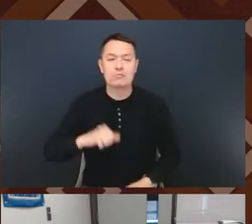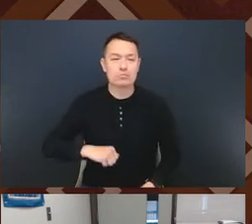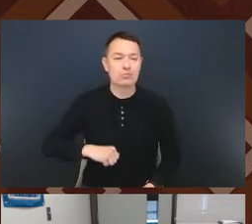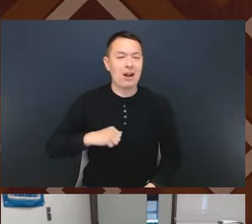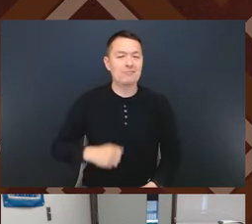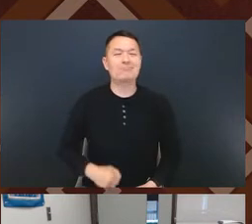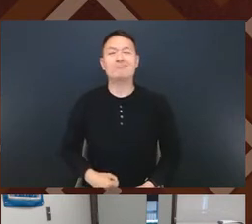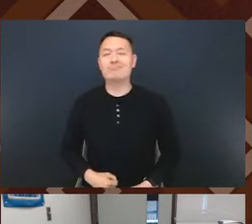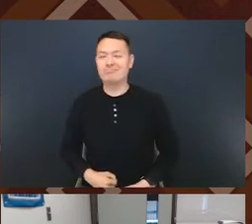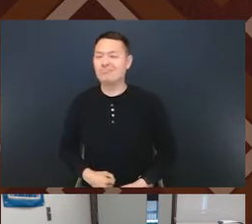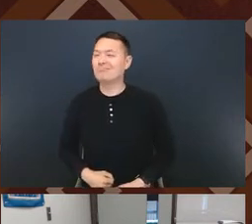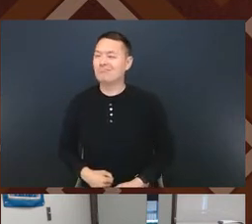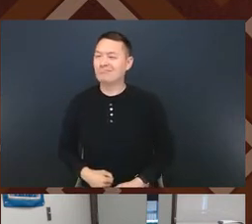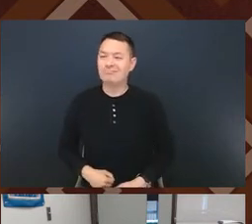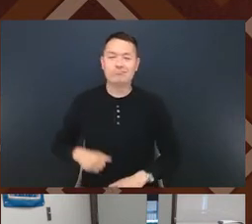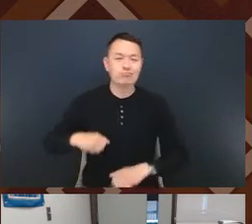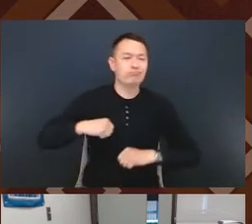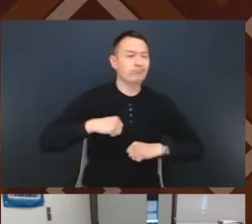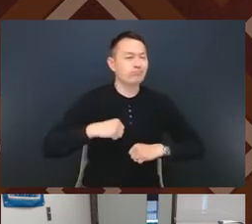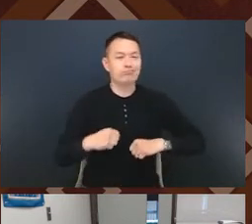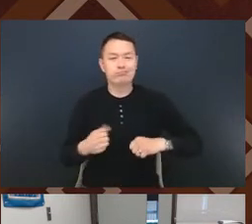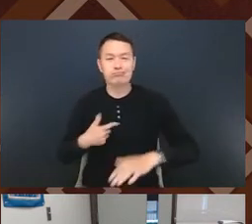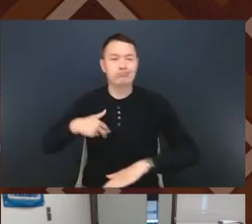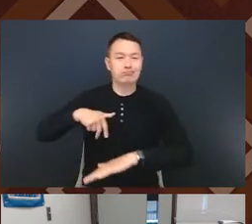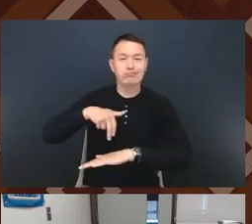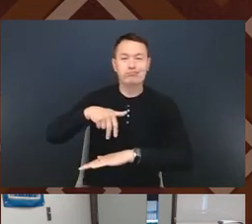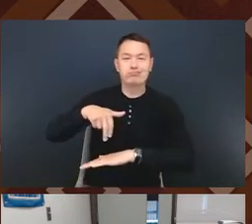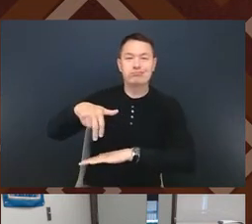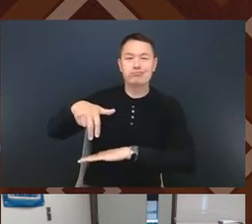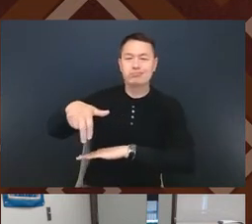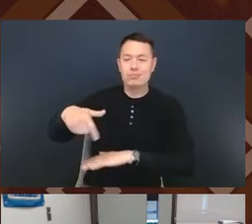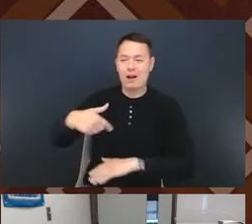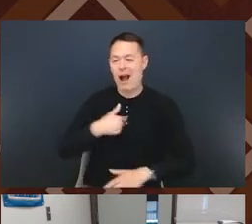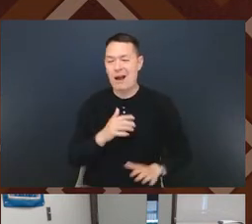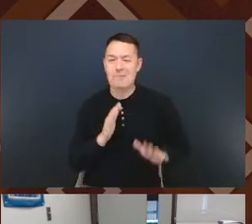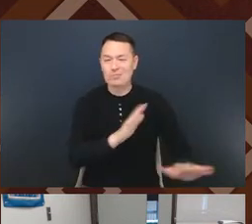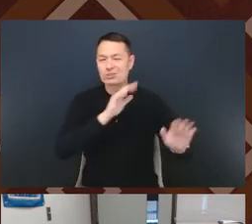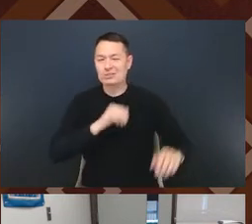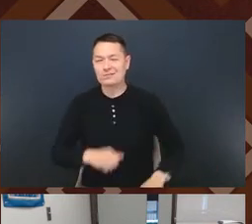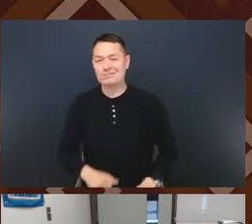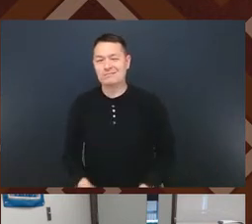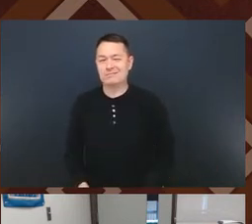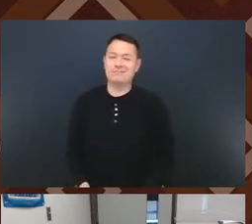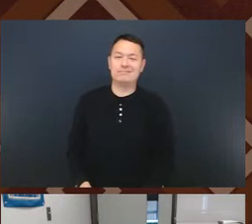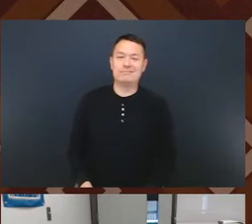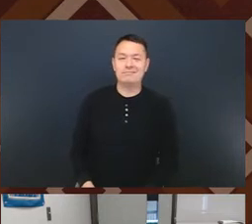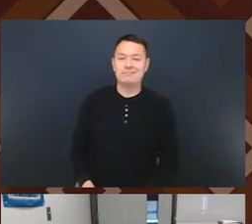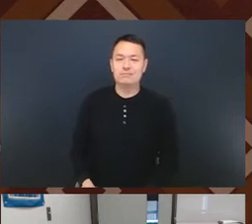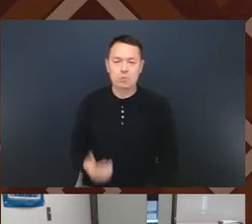There's a swagger when he's moving. I knocked the guy down. Why did he knock them down?